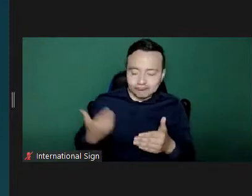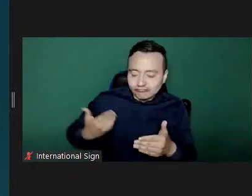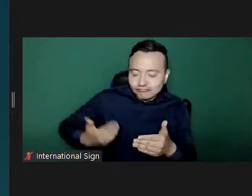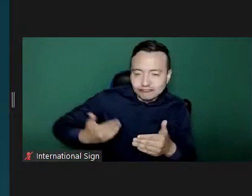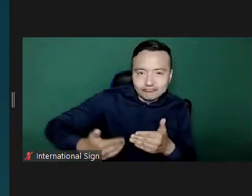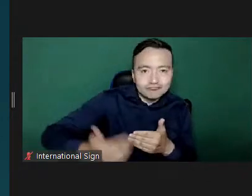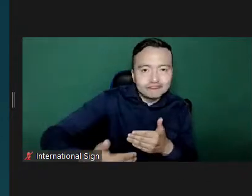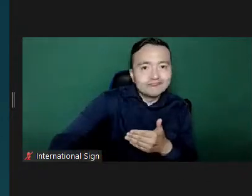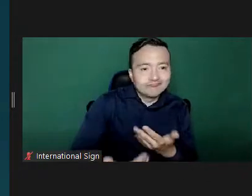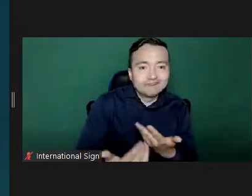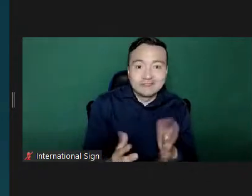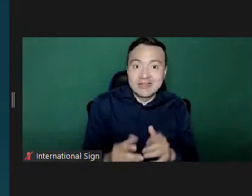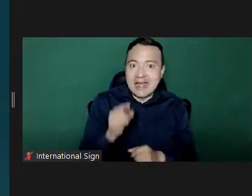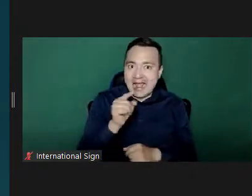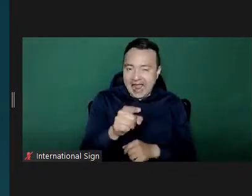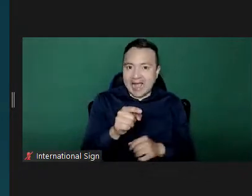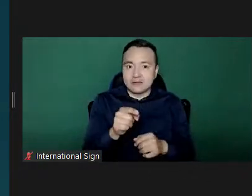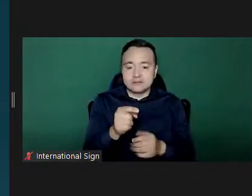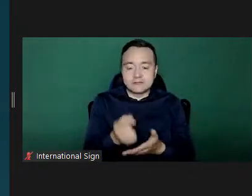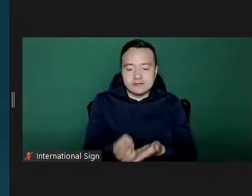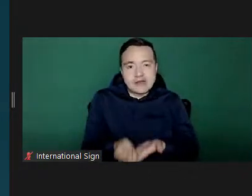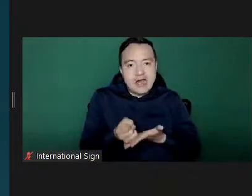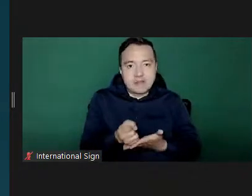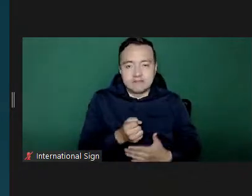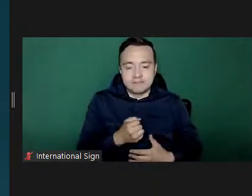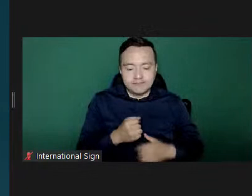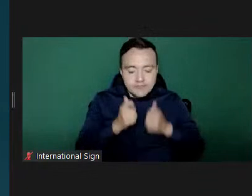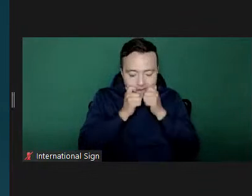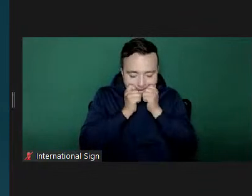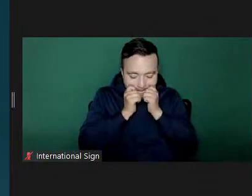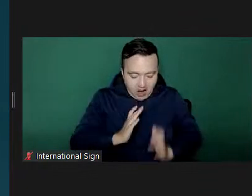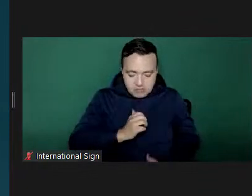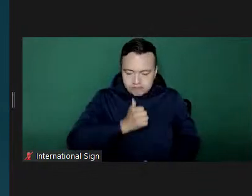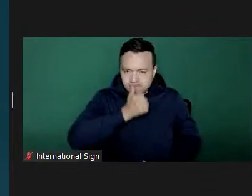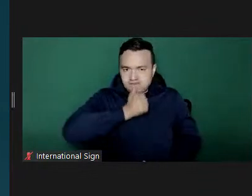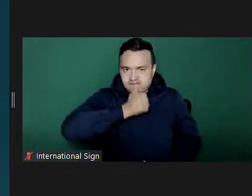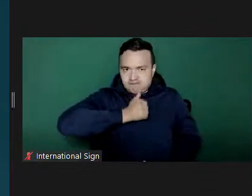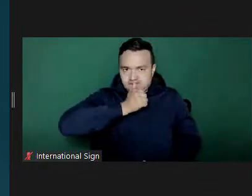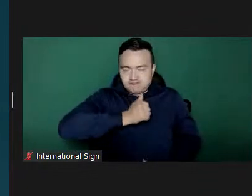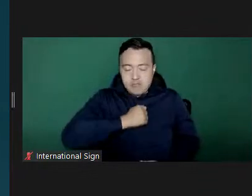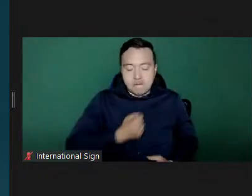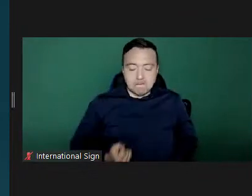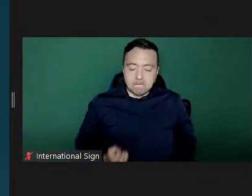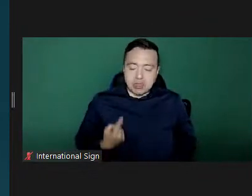We tried to partner with the private sector on a number of initiatives.